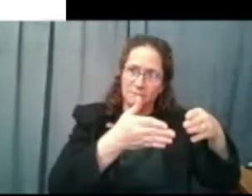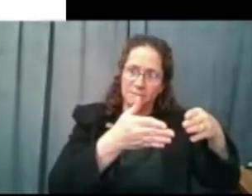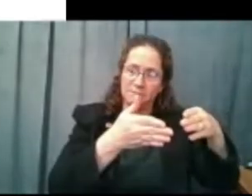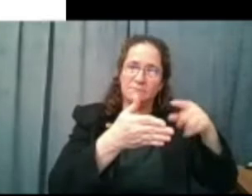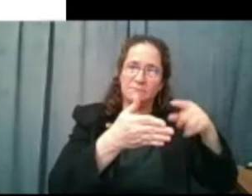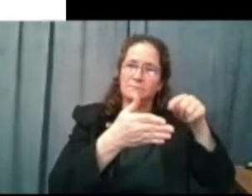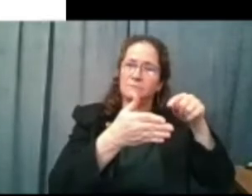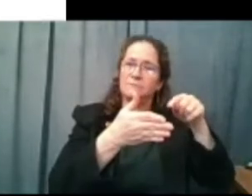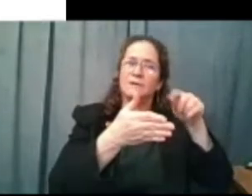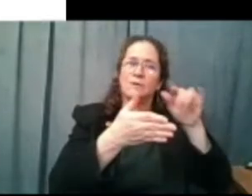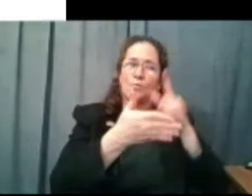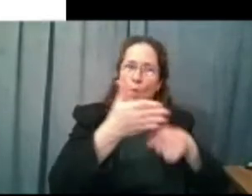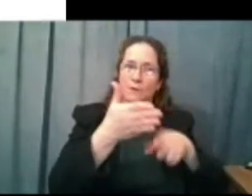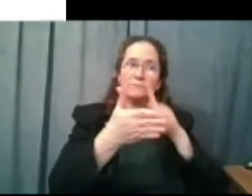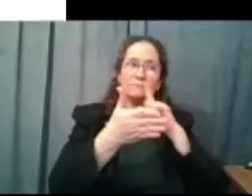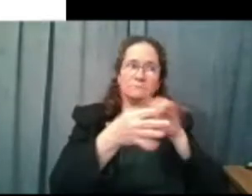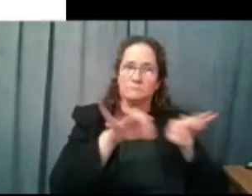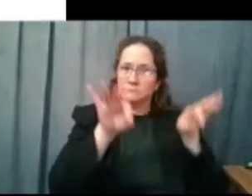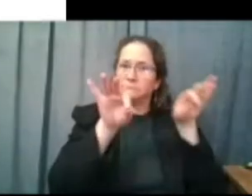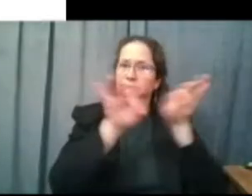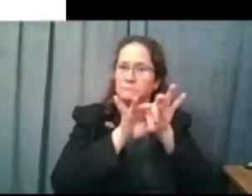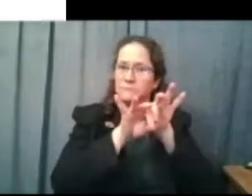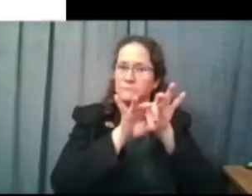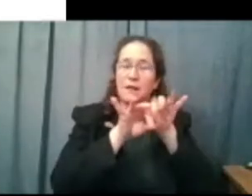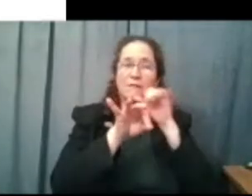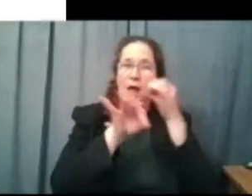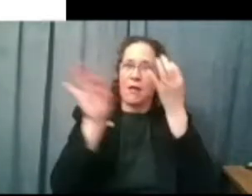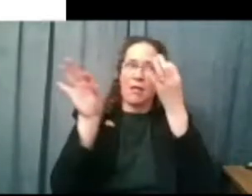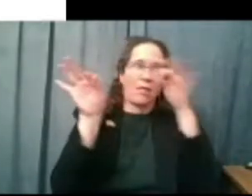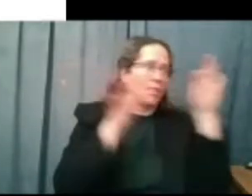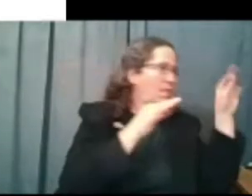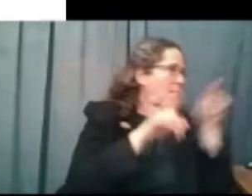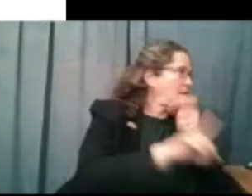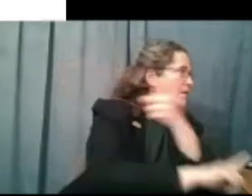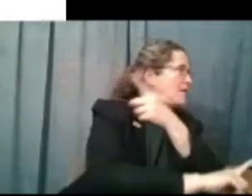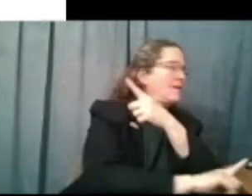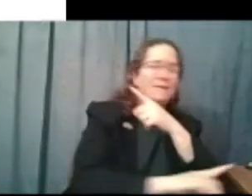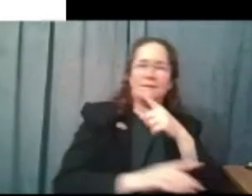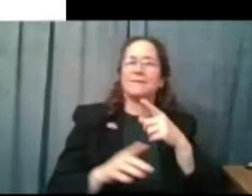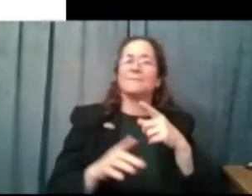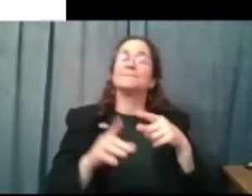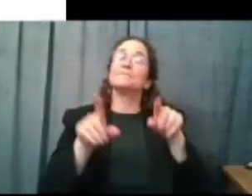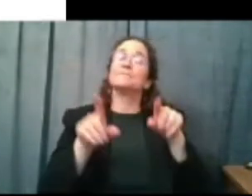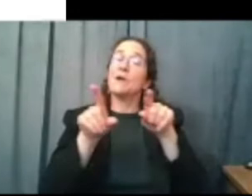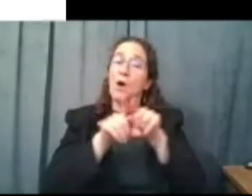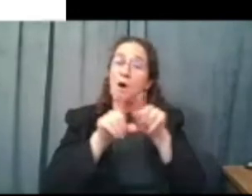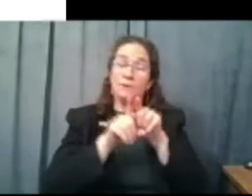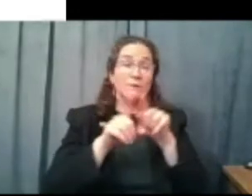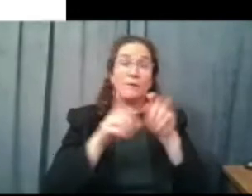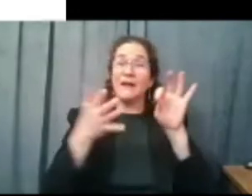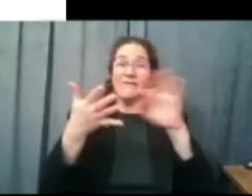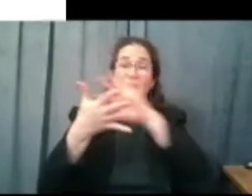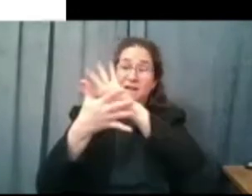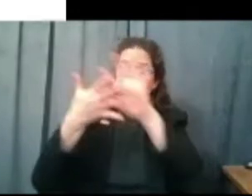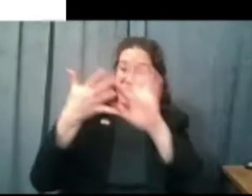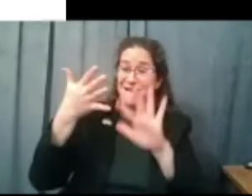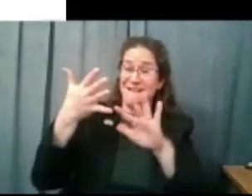needed to be taken care of. And also things that didn't get done on my checklist for today